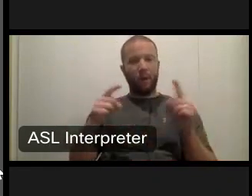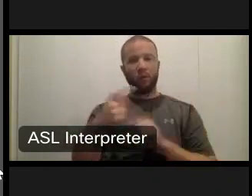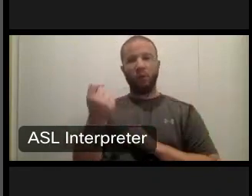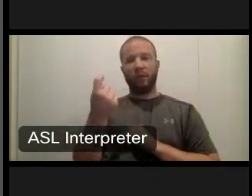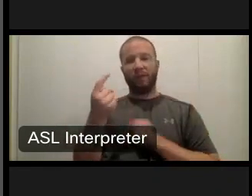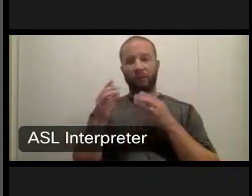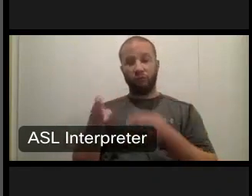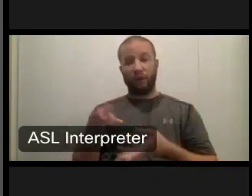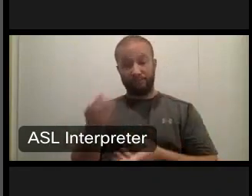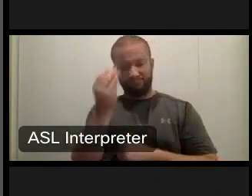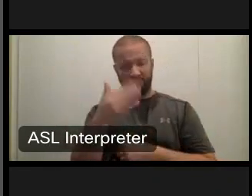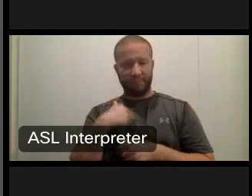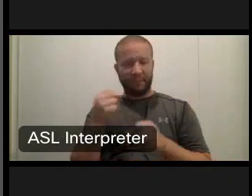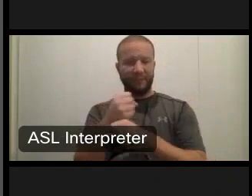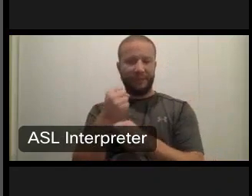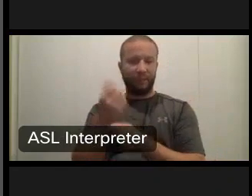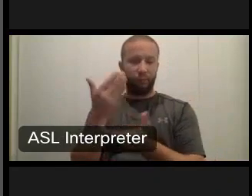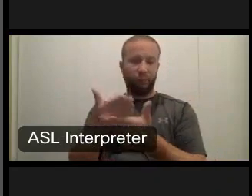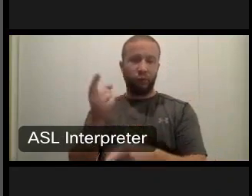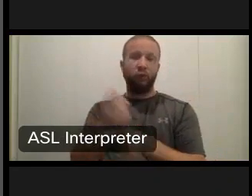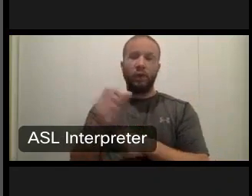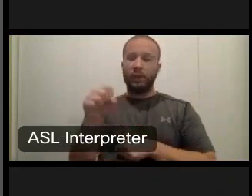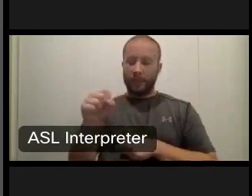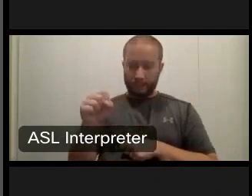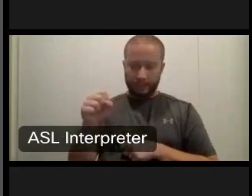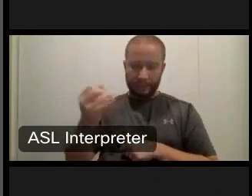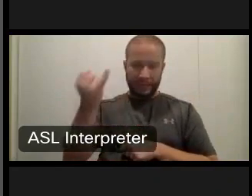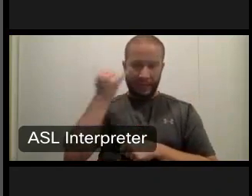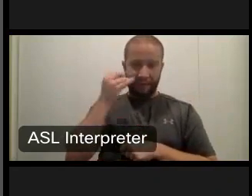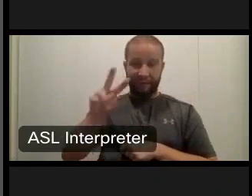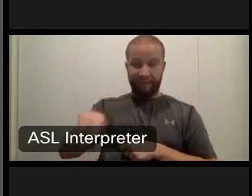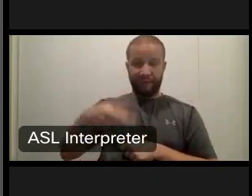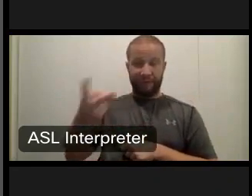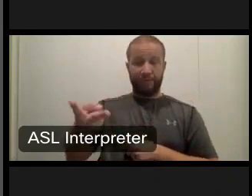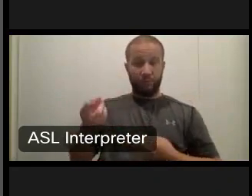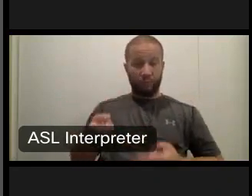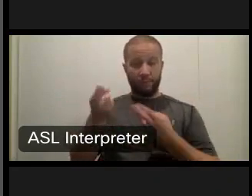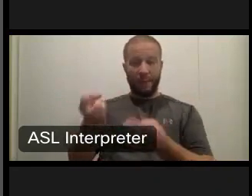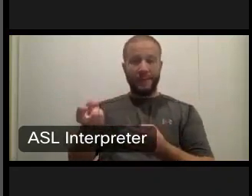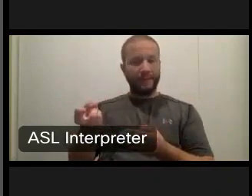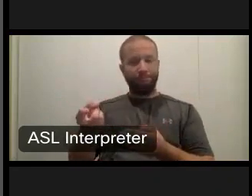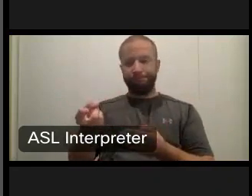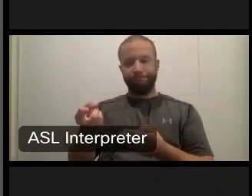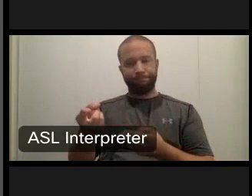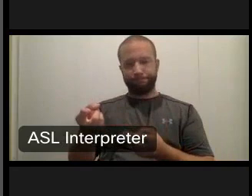Street stops so that would be uh if we were to flip the recommendation that would uh have a